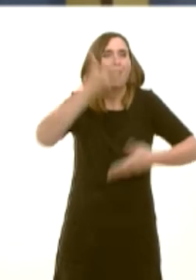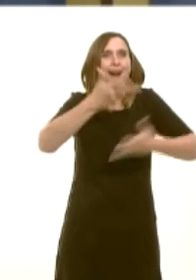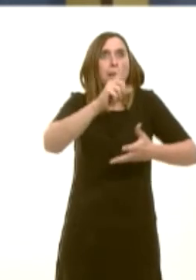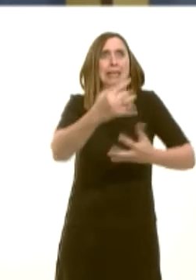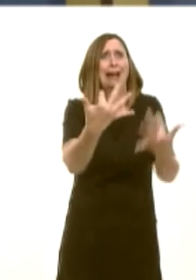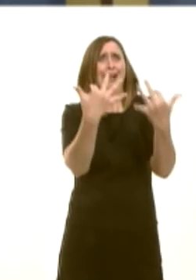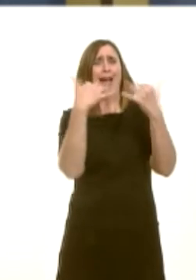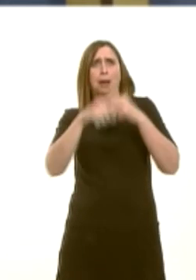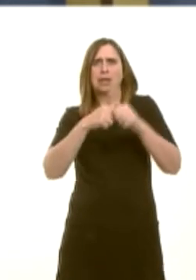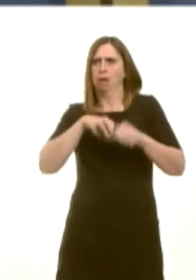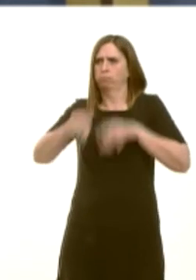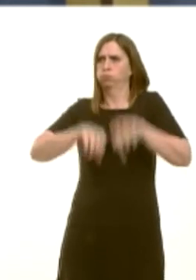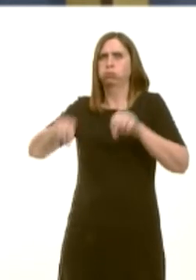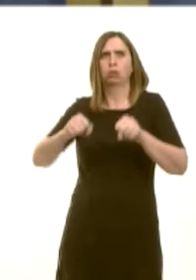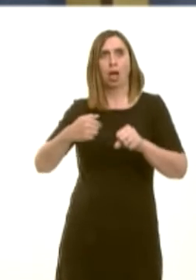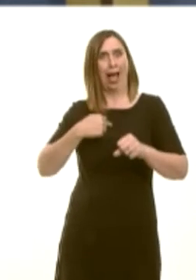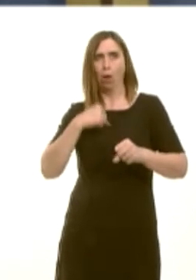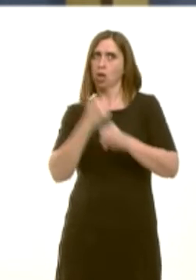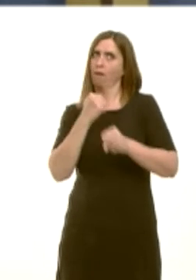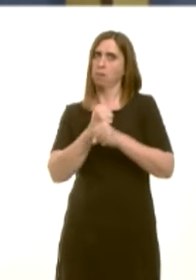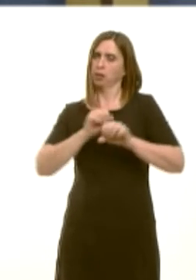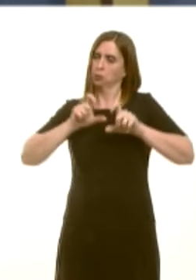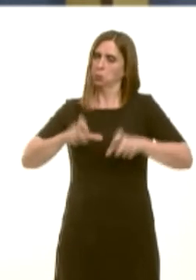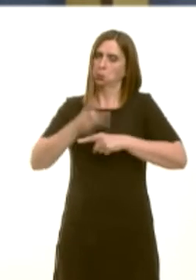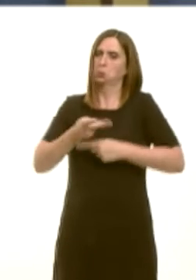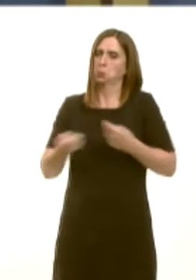of our public services? Thatís a decision, if it ever is taken, to be taken by the people